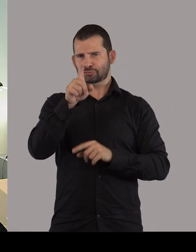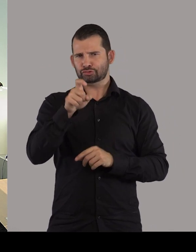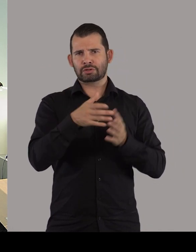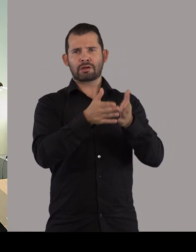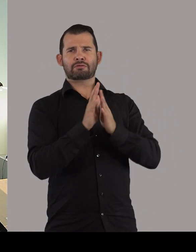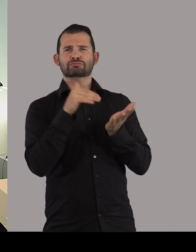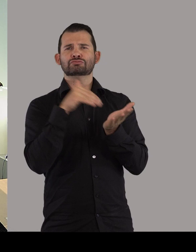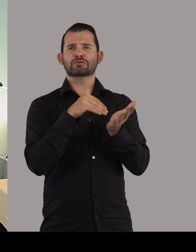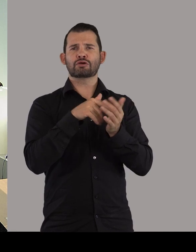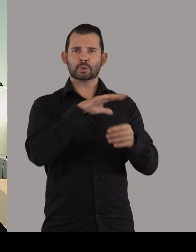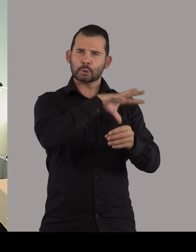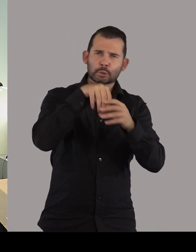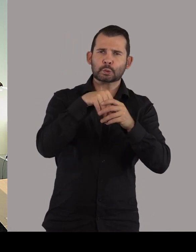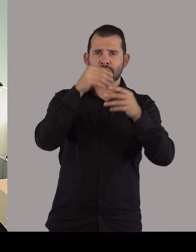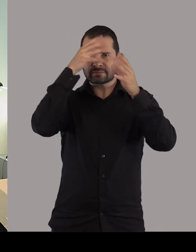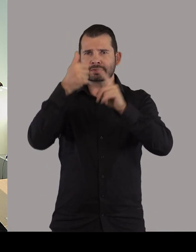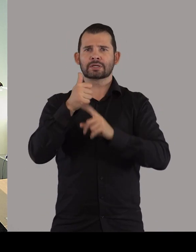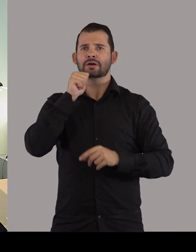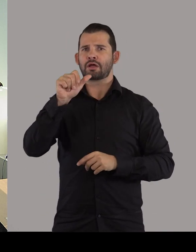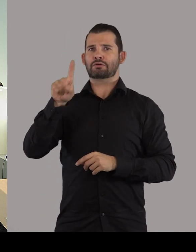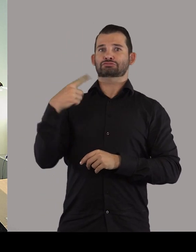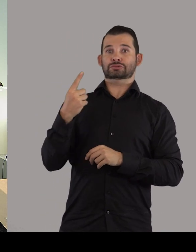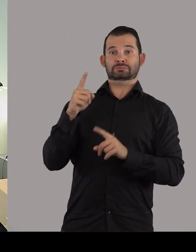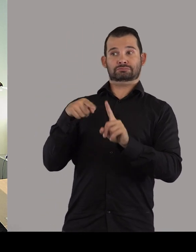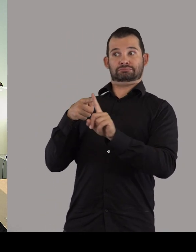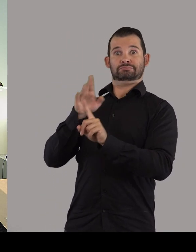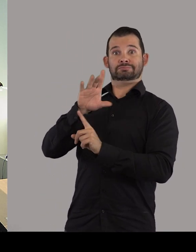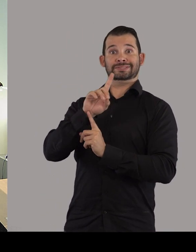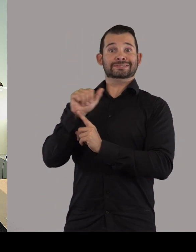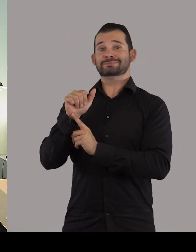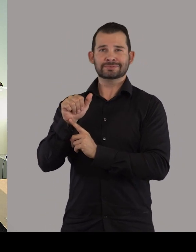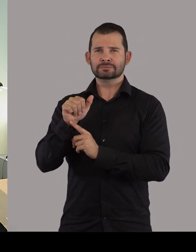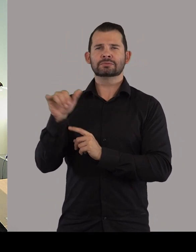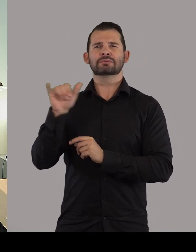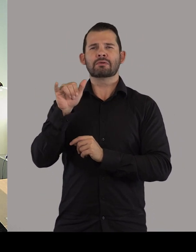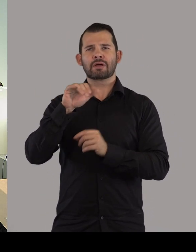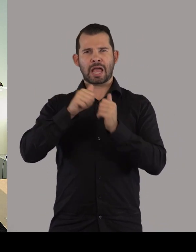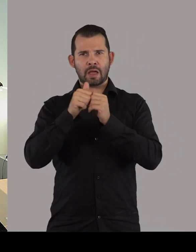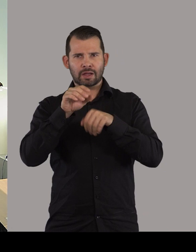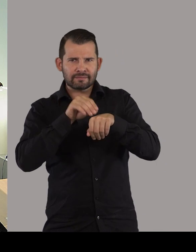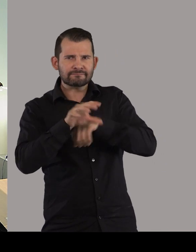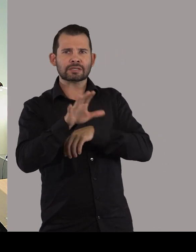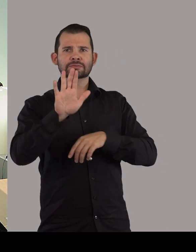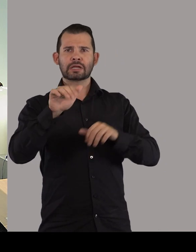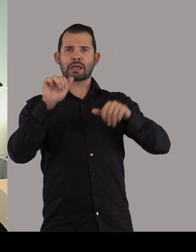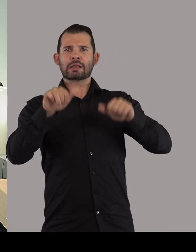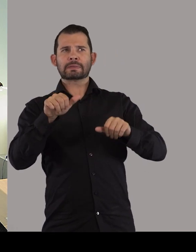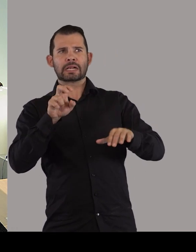not just about your disability, but about how your disability affects your ability to get around